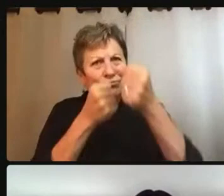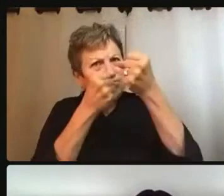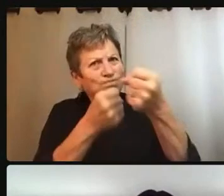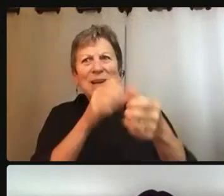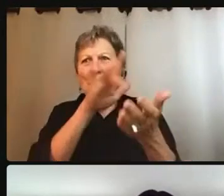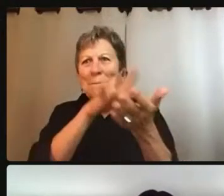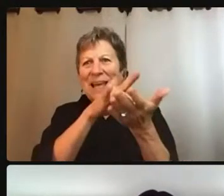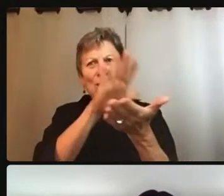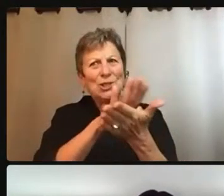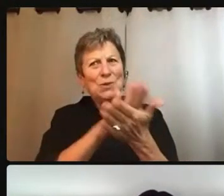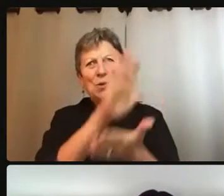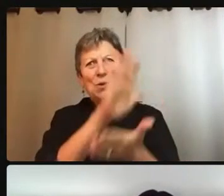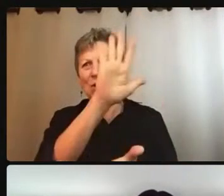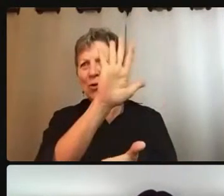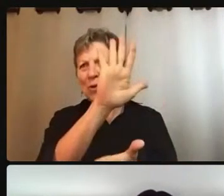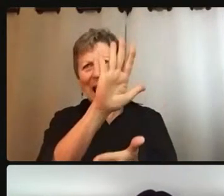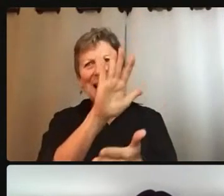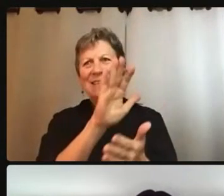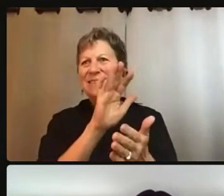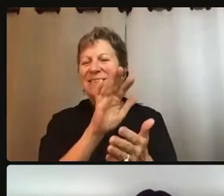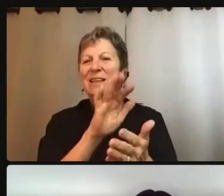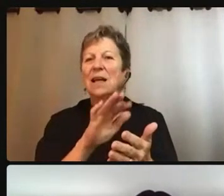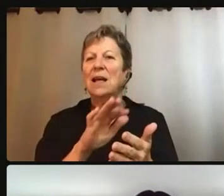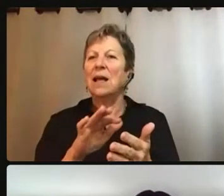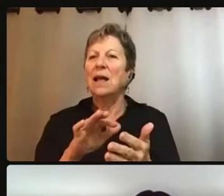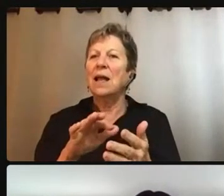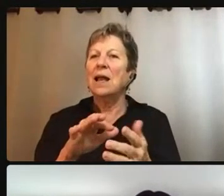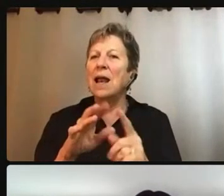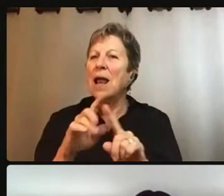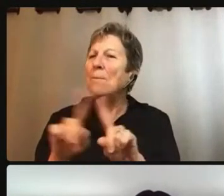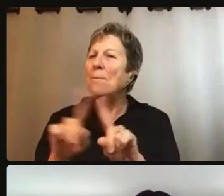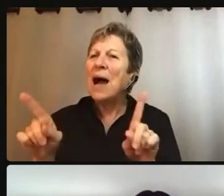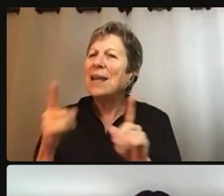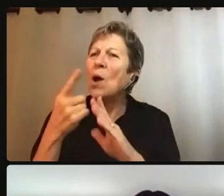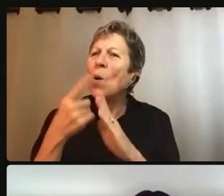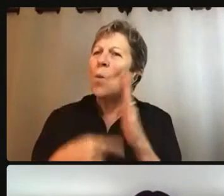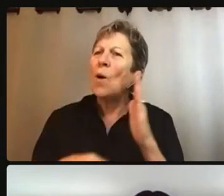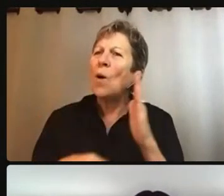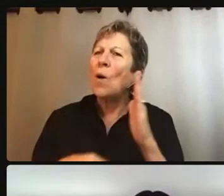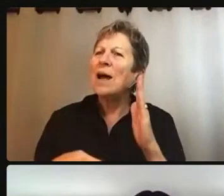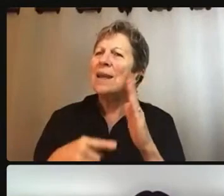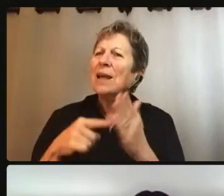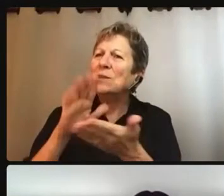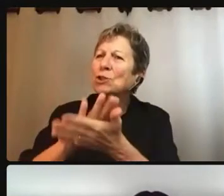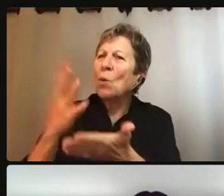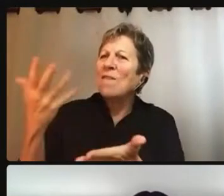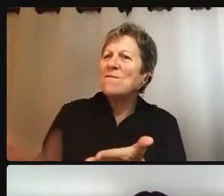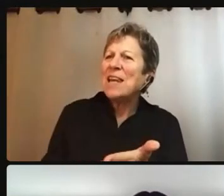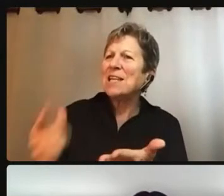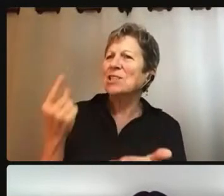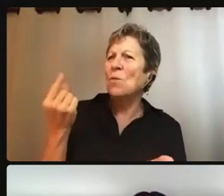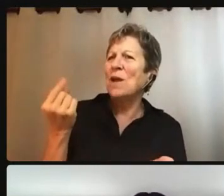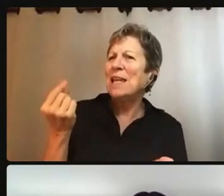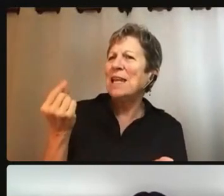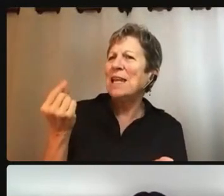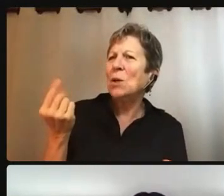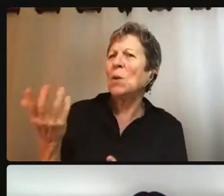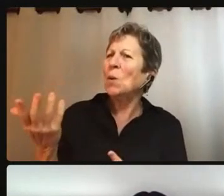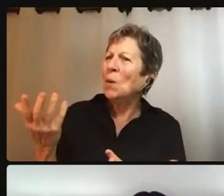KNOW, I'M I'M I'M WORRIED ABOUT YOU DOING GREAT NOW IN SCHOOL SHOUT OUT TO JUDSON MIDDLE SCHOOL. THEY'RE DOING TERRIFIC WITH